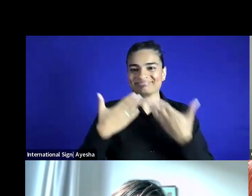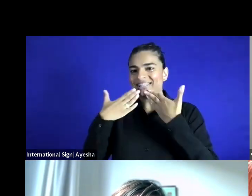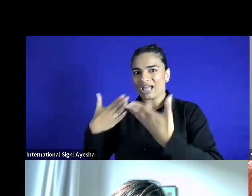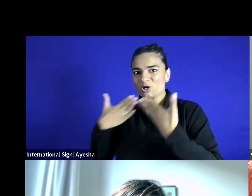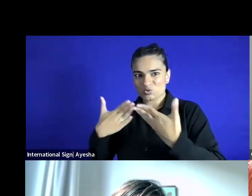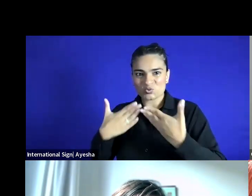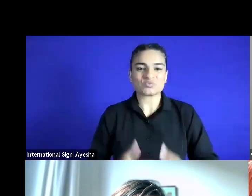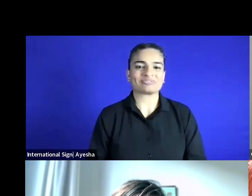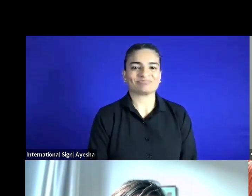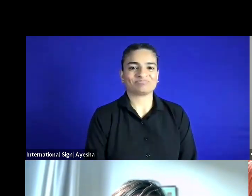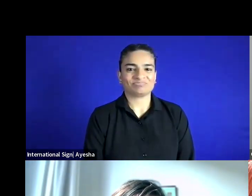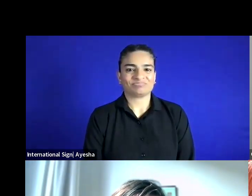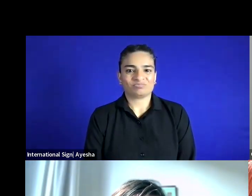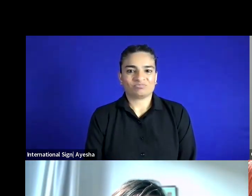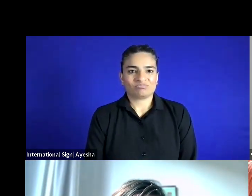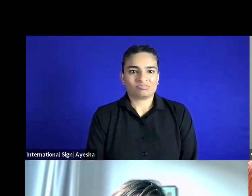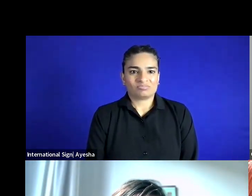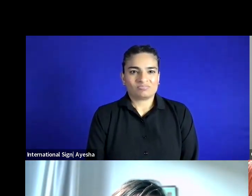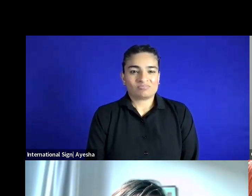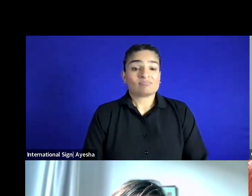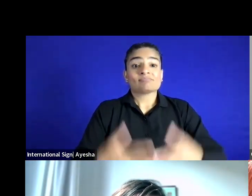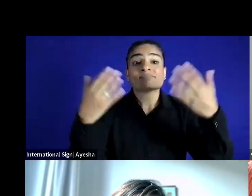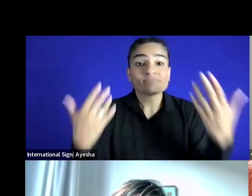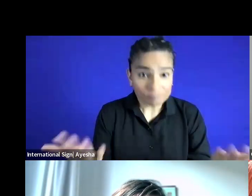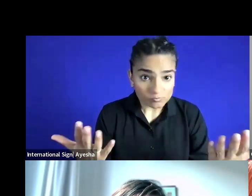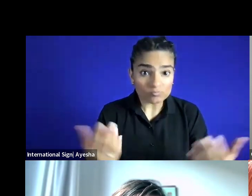So, yeah, it's, it's what it says basically on this previous,